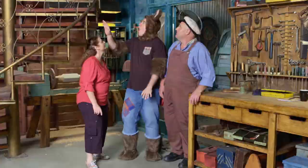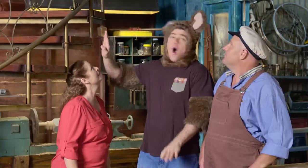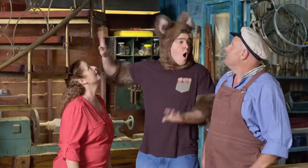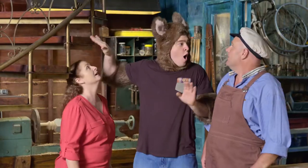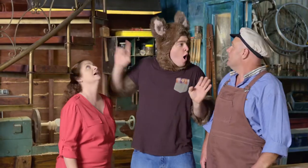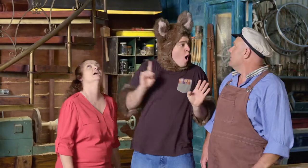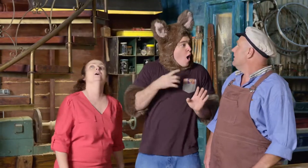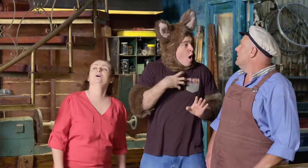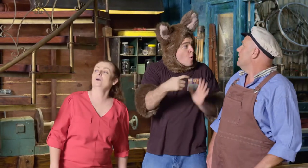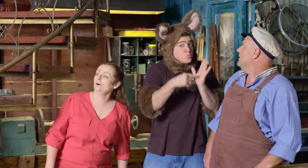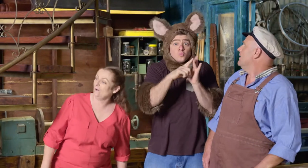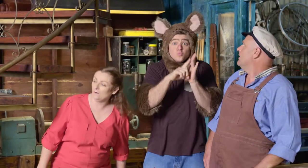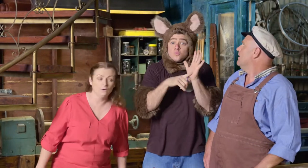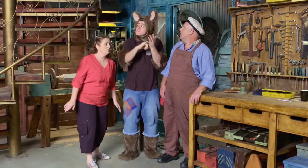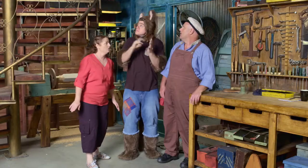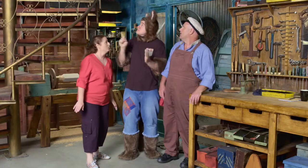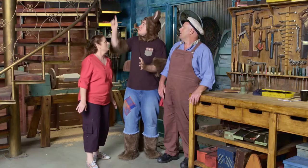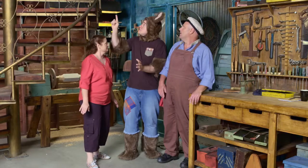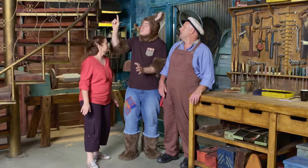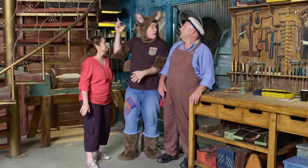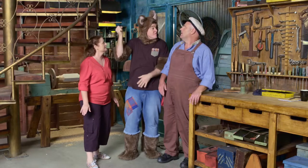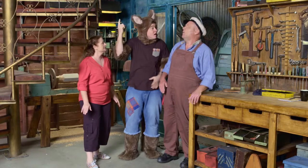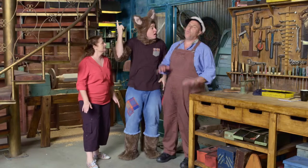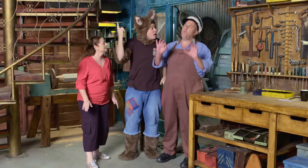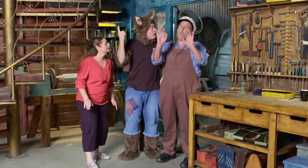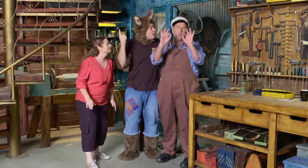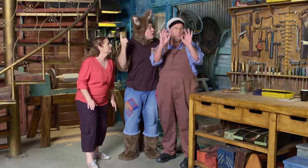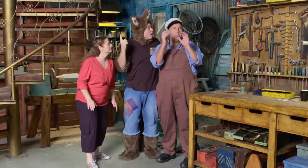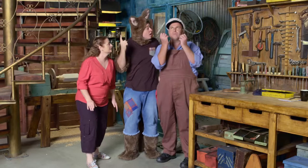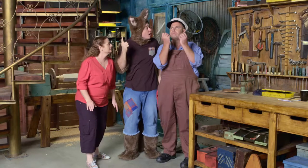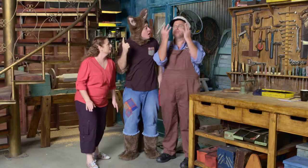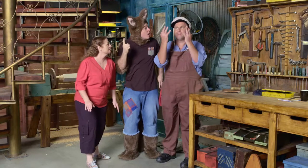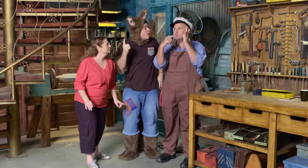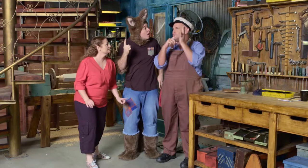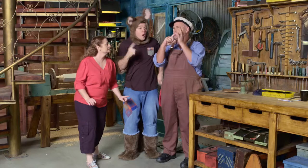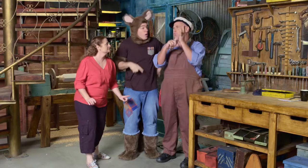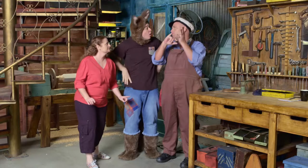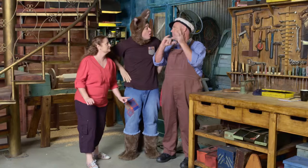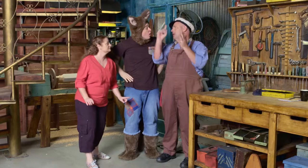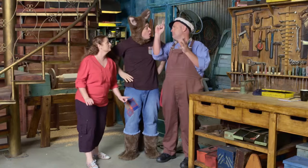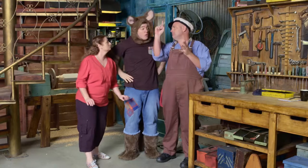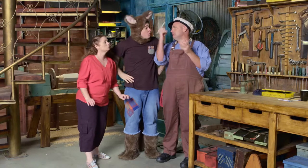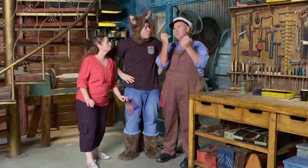Oh, there are there more tools up there, Skip? Oh, no! There are no tools upstairs.